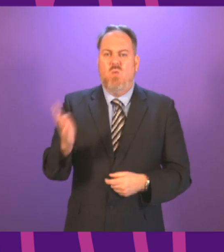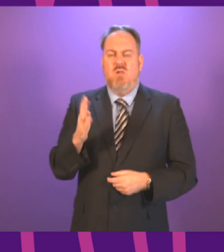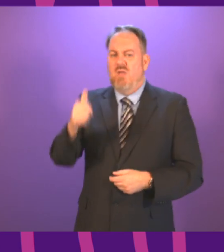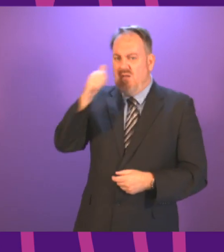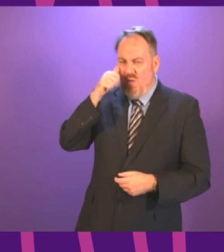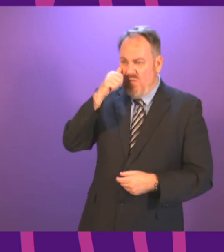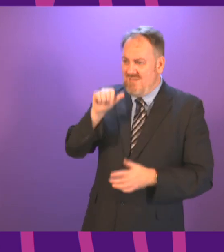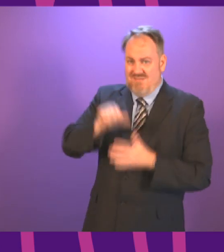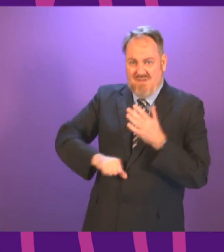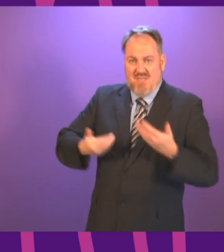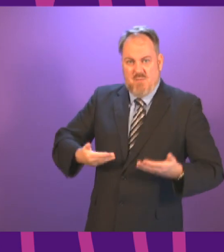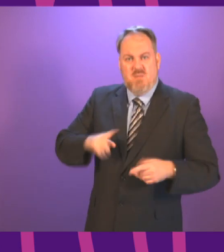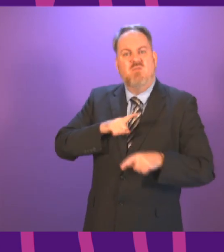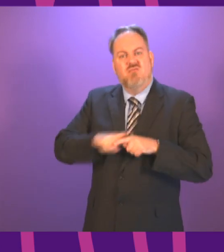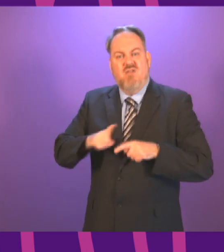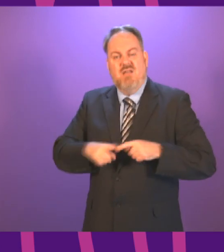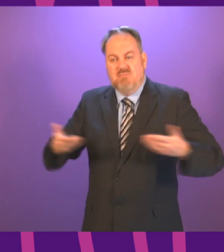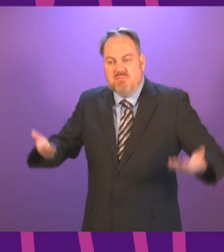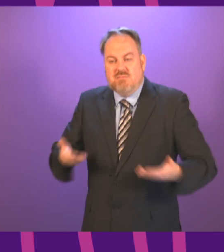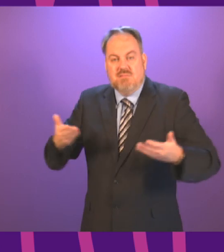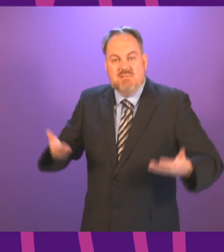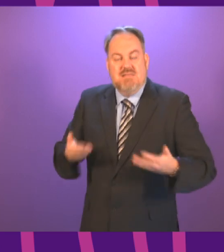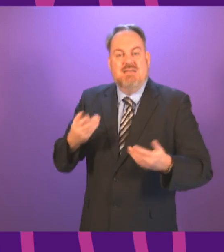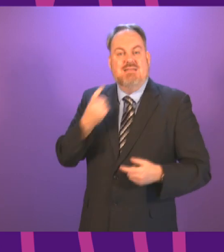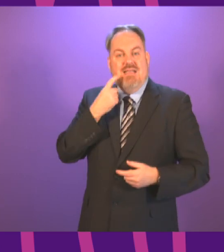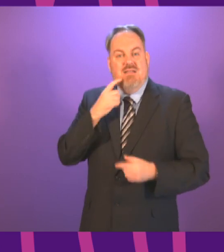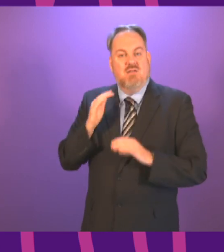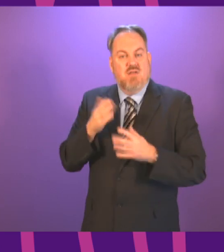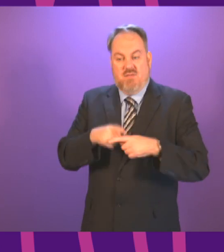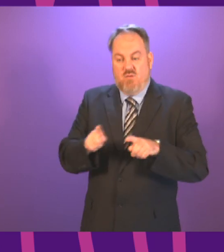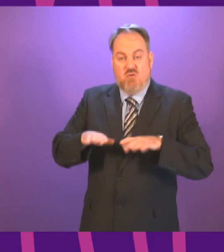as we go through the pandemic. We are working to resume the wide range of improvement programmes